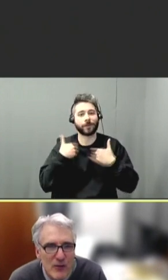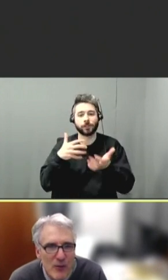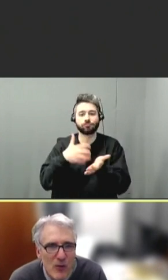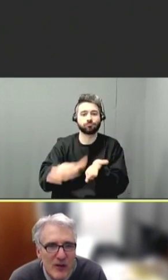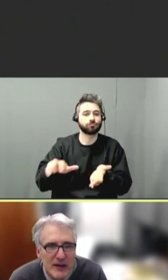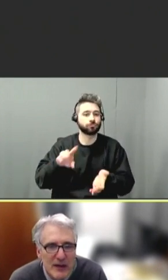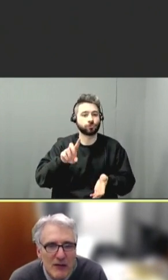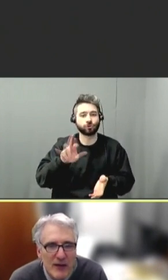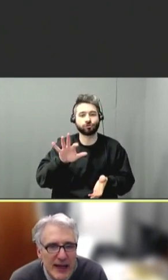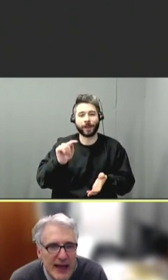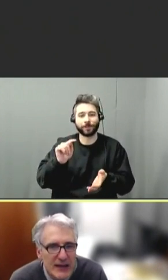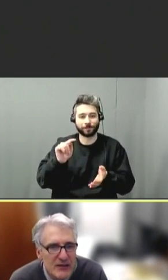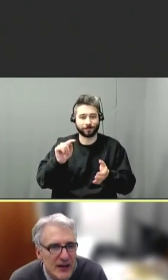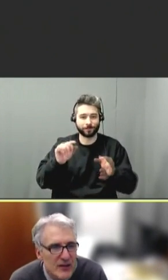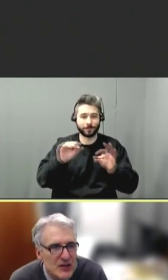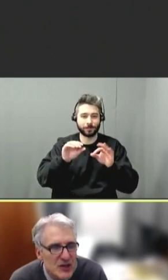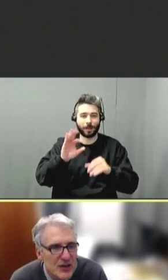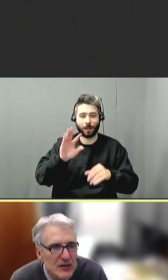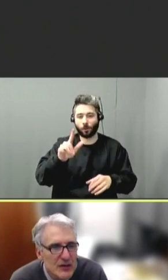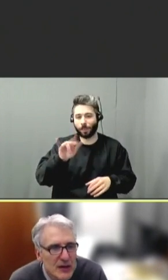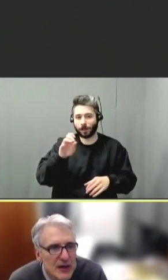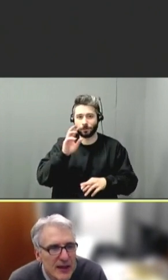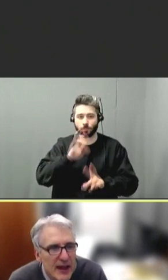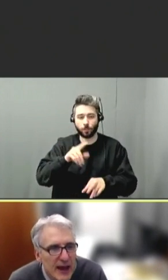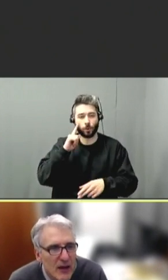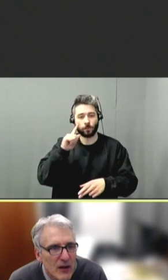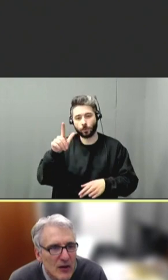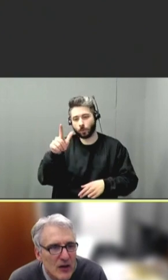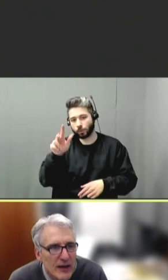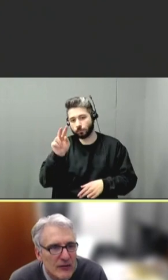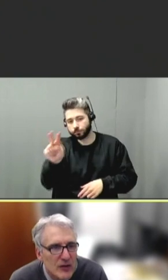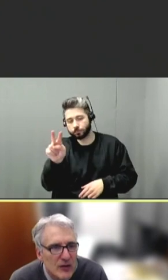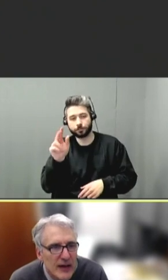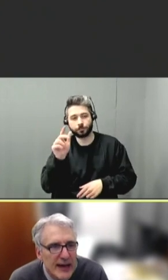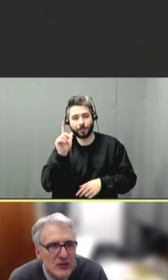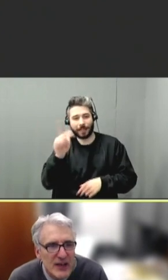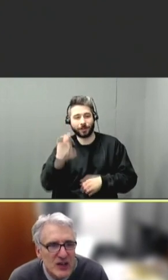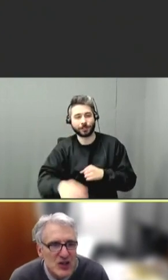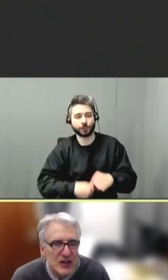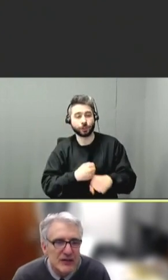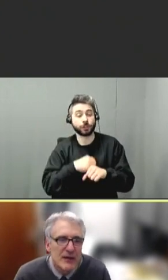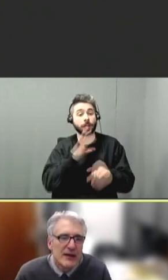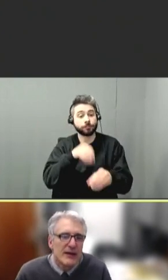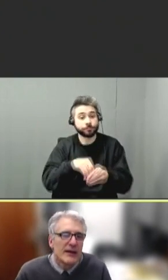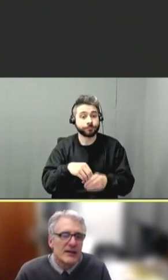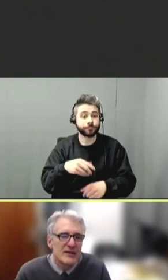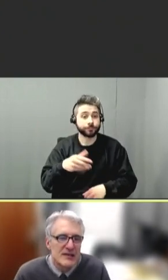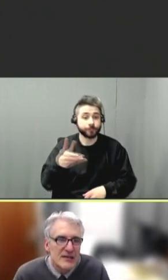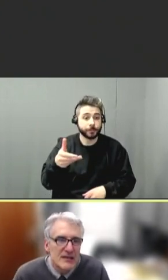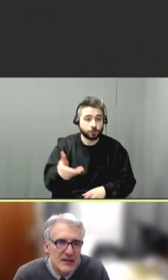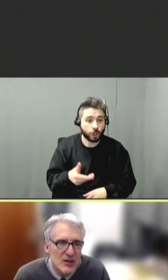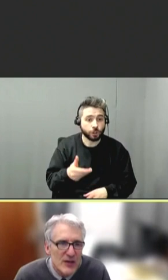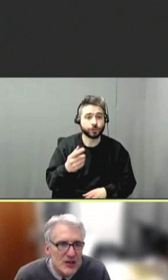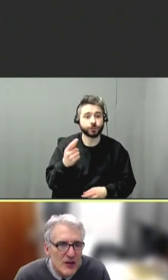of the report looking ahead to later this year that could include an introduction, consideration